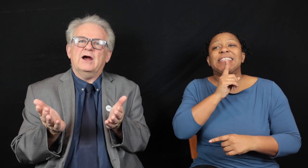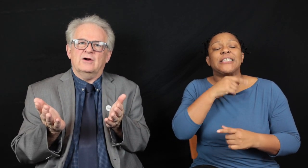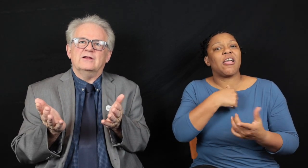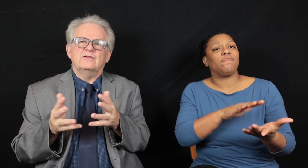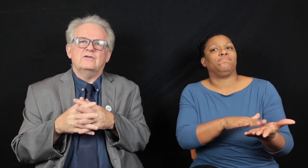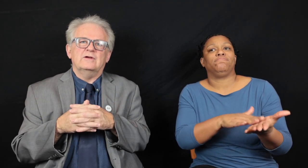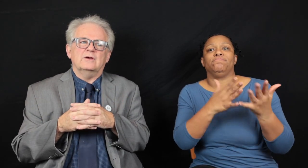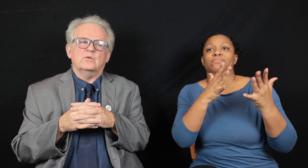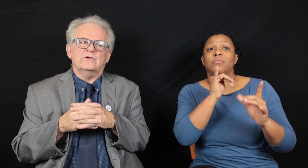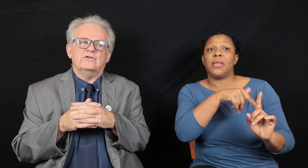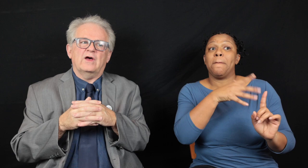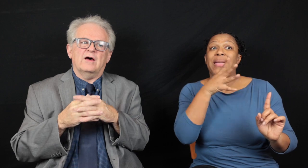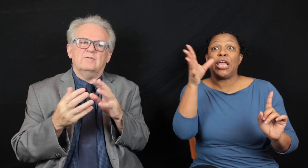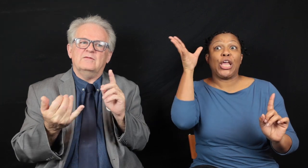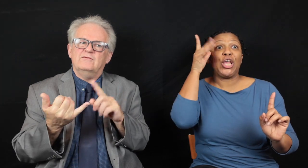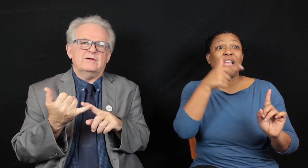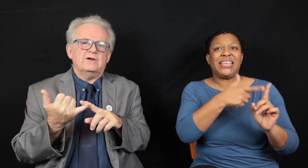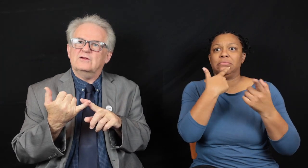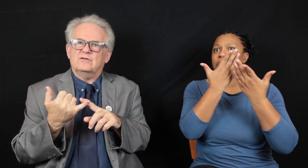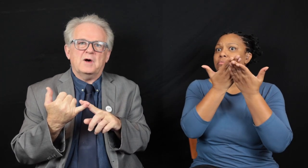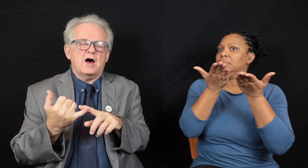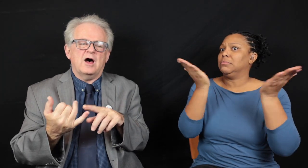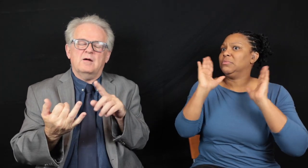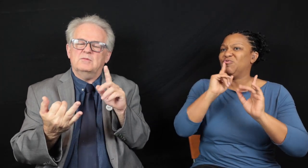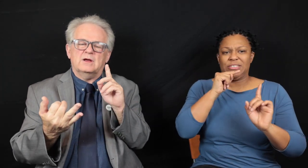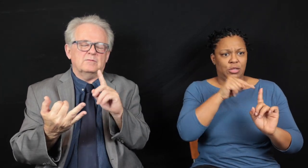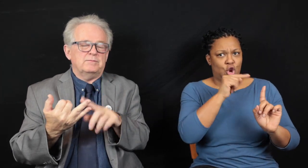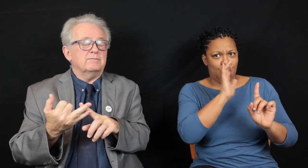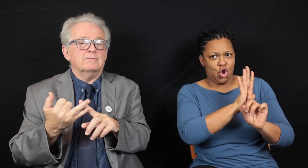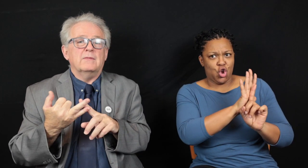parents. It was Vivian’s mom, mothers and fathers,